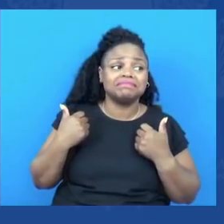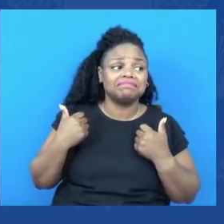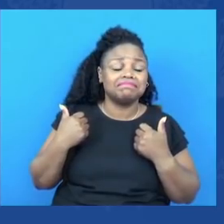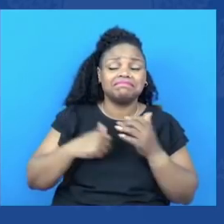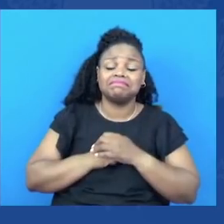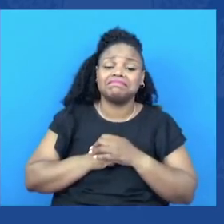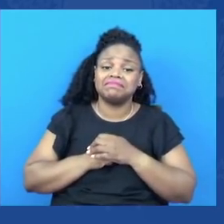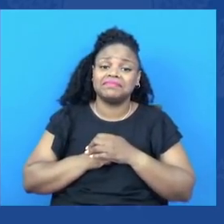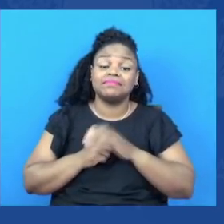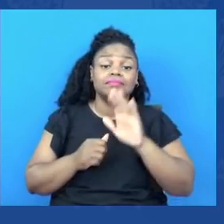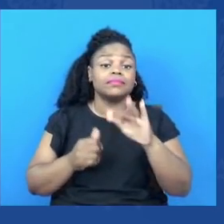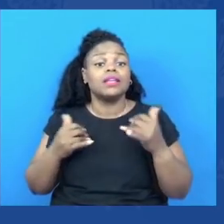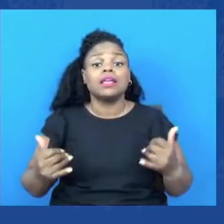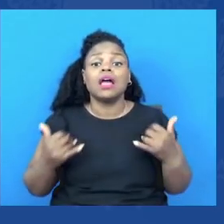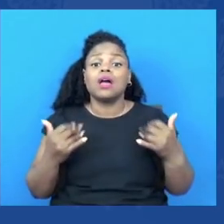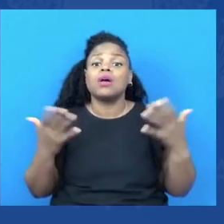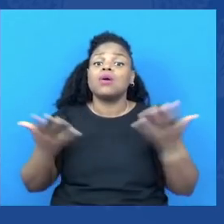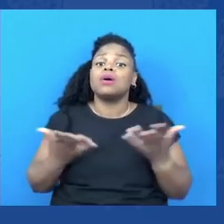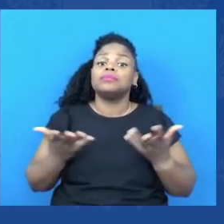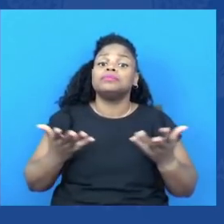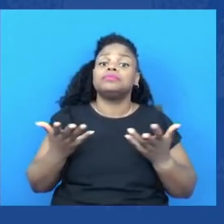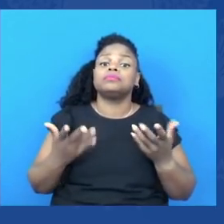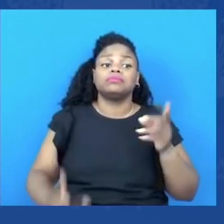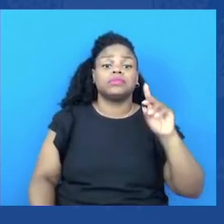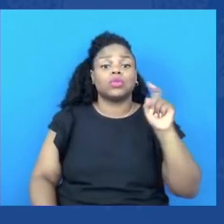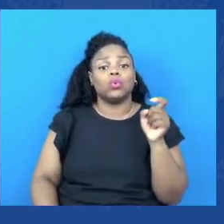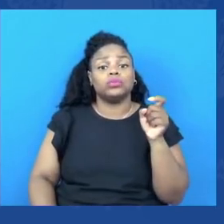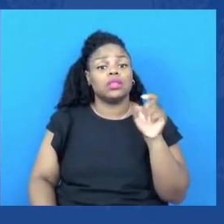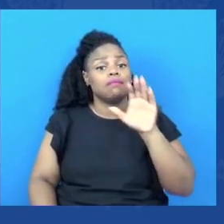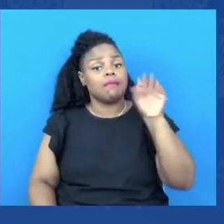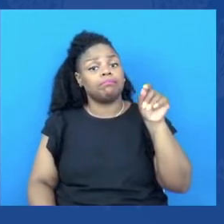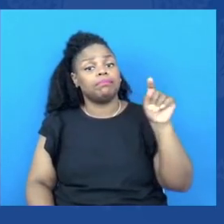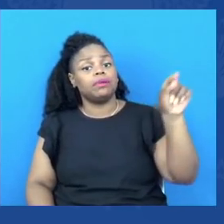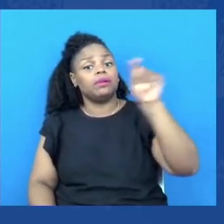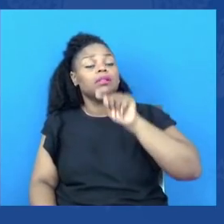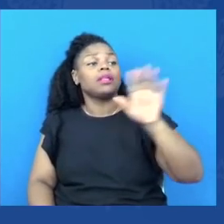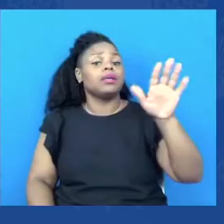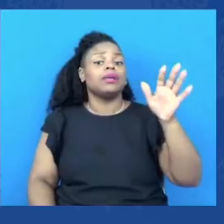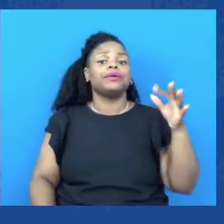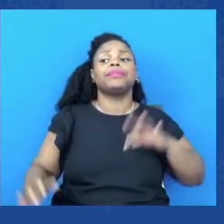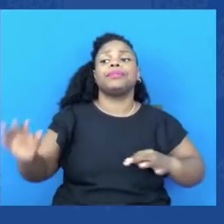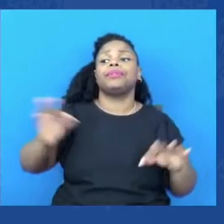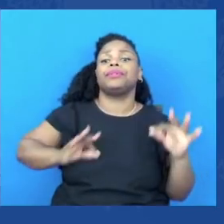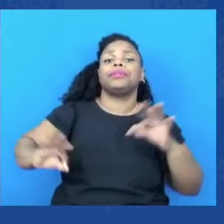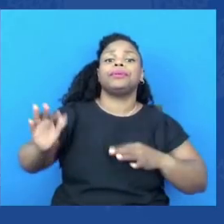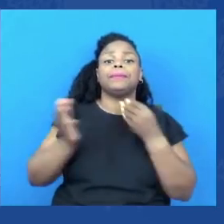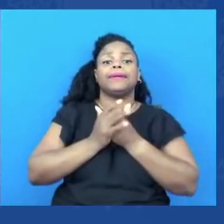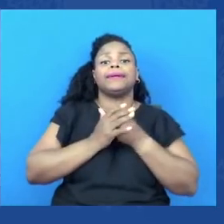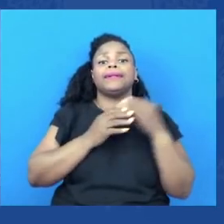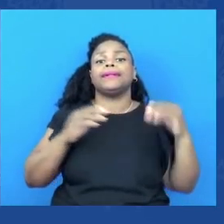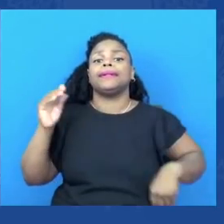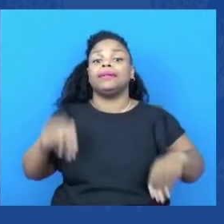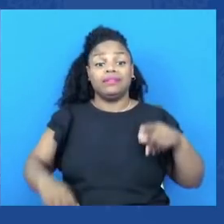nearly enough to innovate or research. Too many companies use it on buying back their stock,